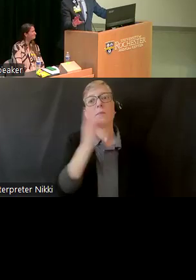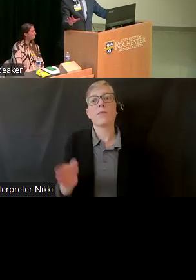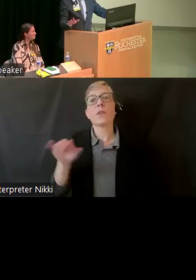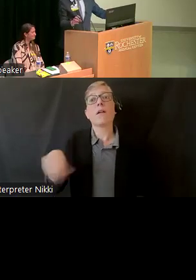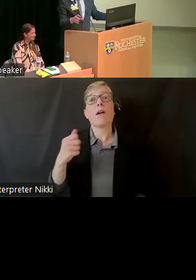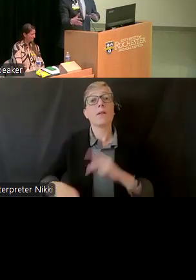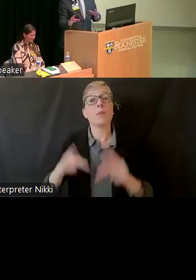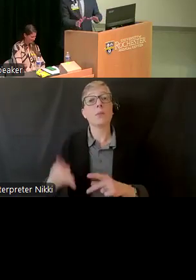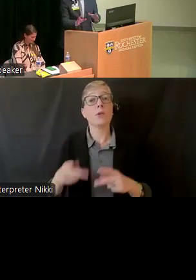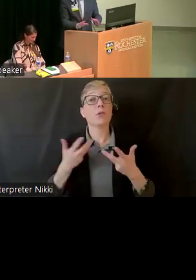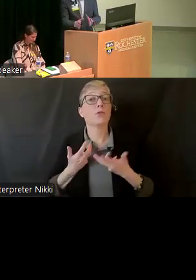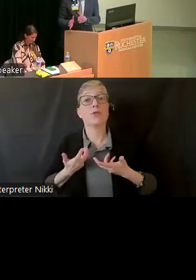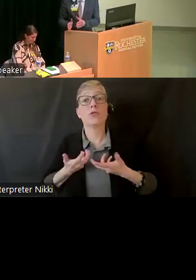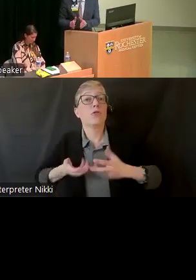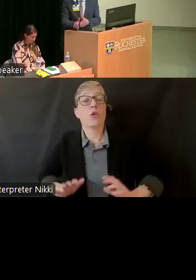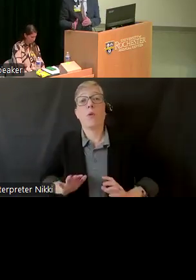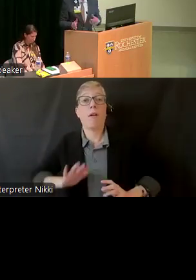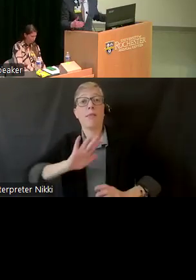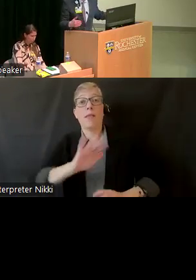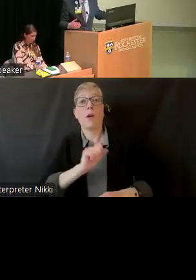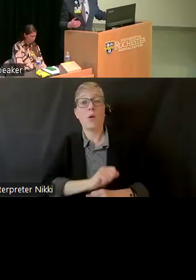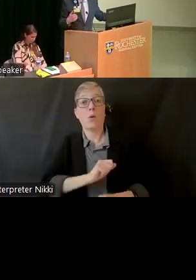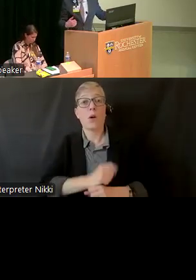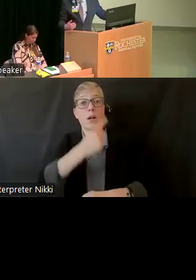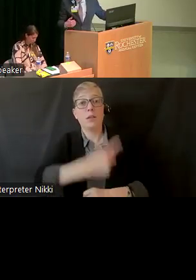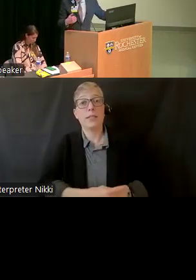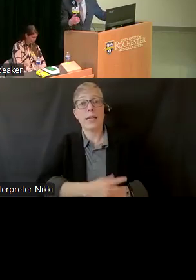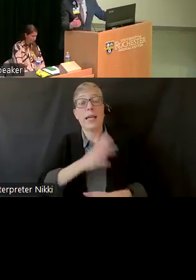their work day encroached upon and want to do it at a different time and so I do think we've